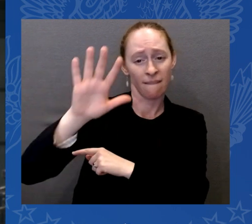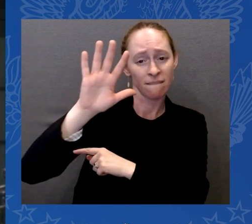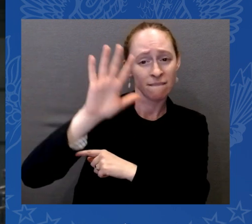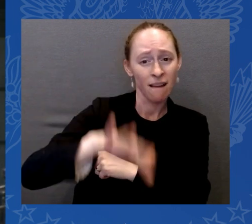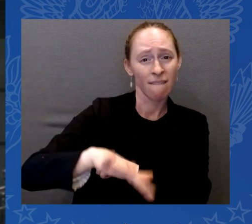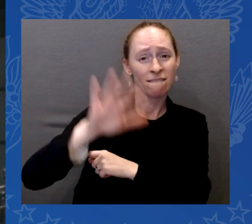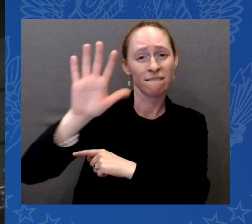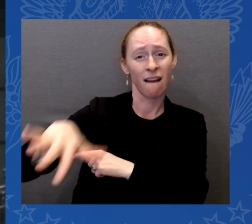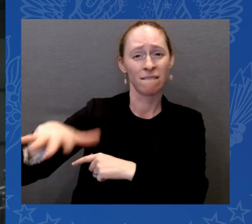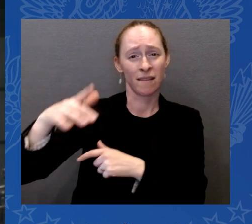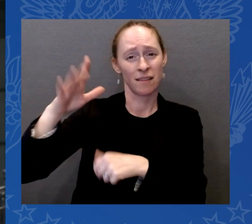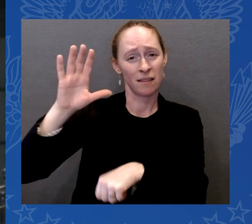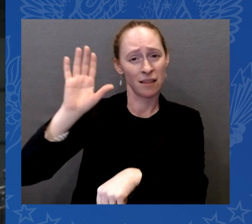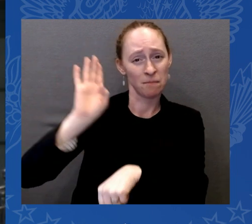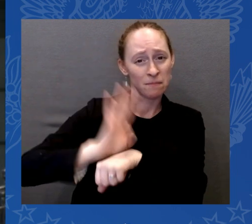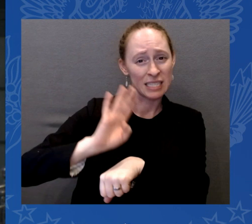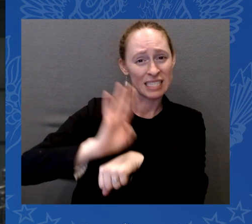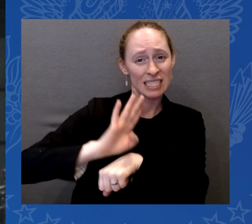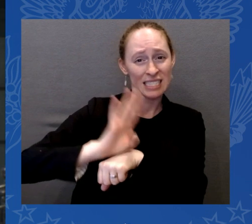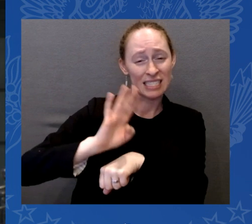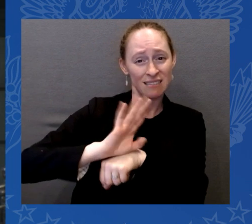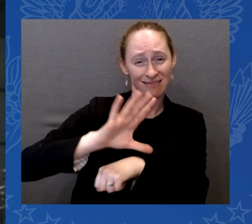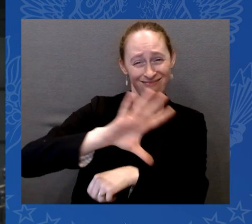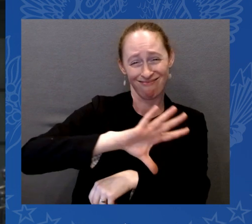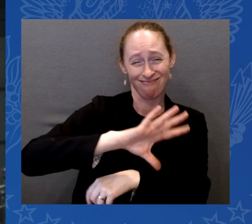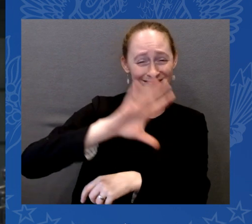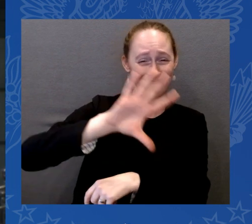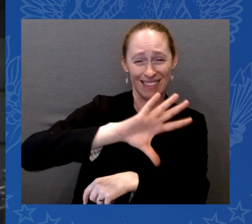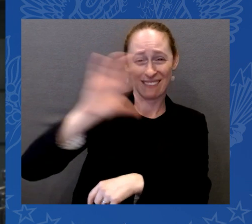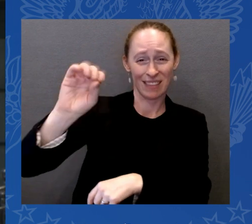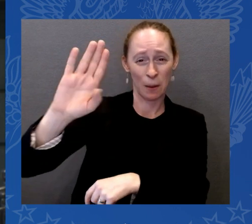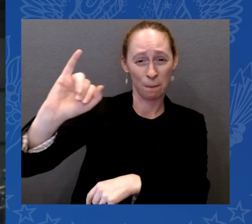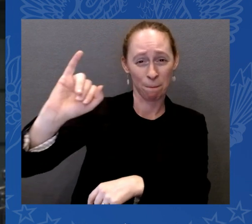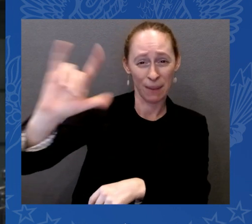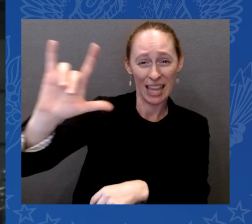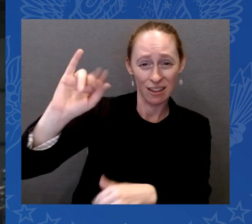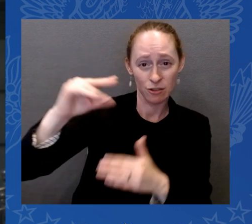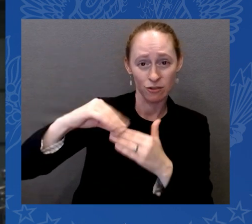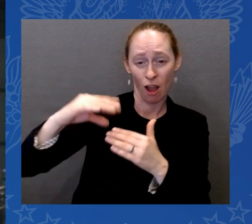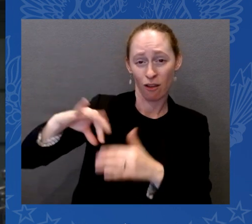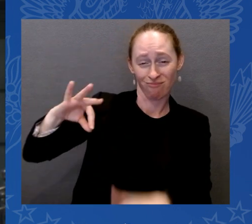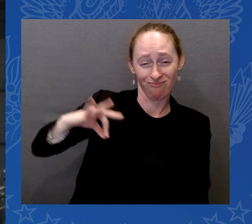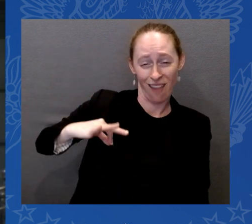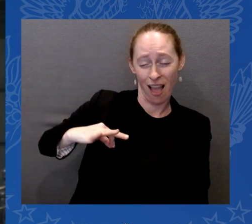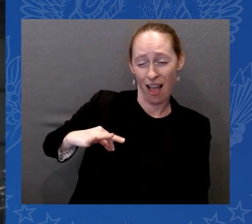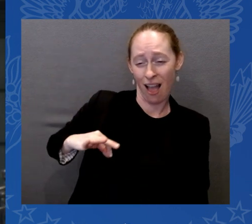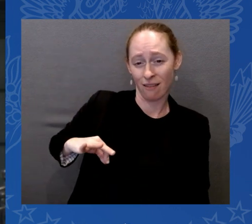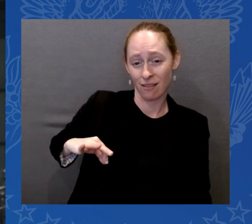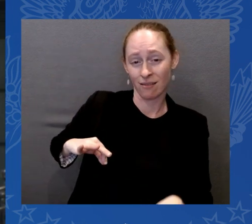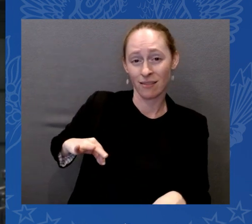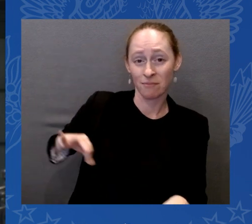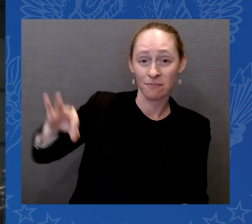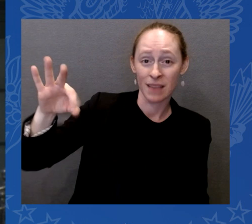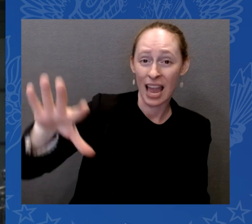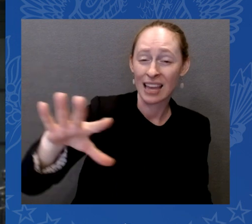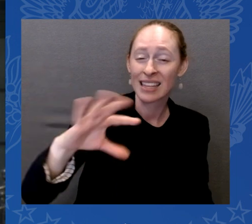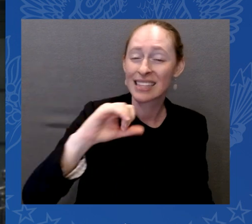and didn't pay a single penny in federal income tax. But this year, even though some of the biggest companies in America flooded Capitol [Hill]